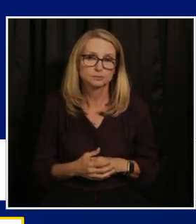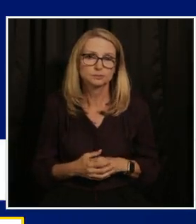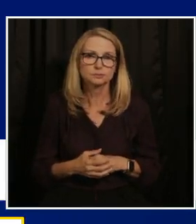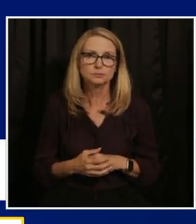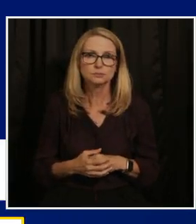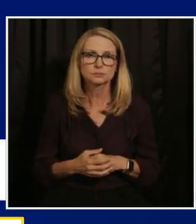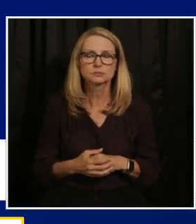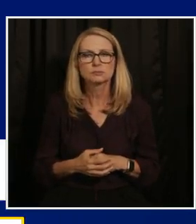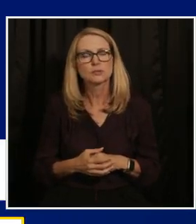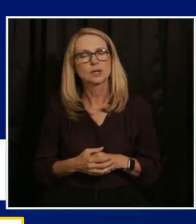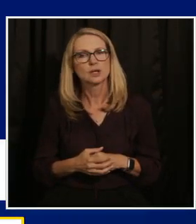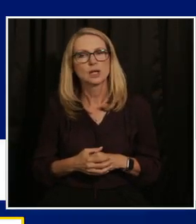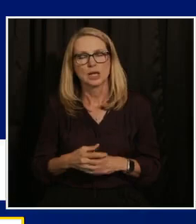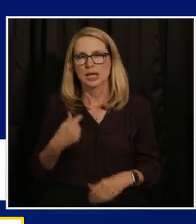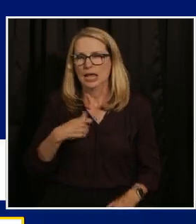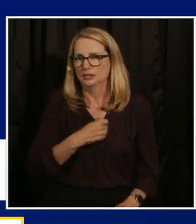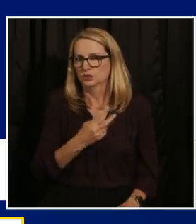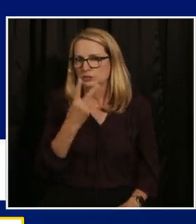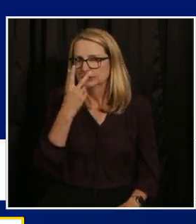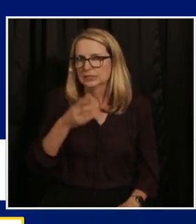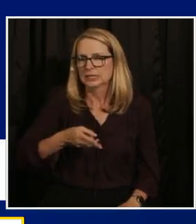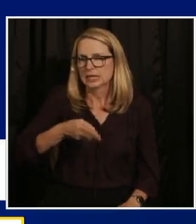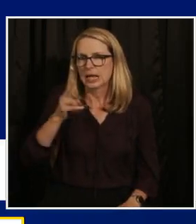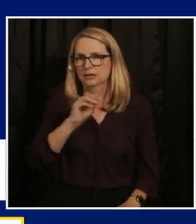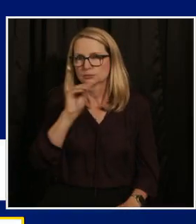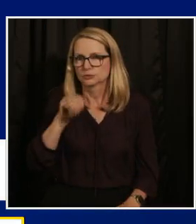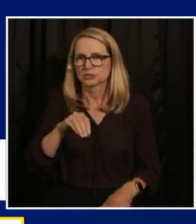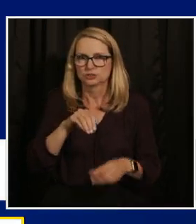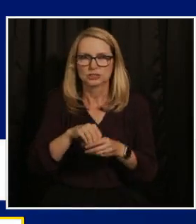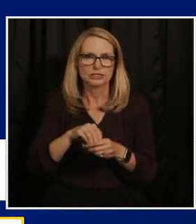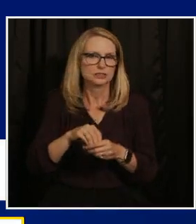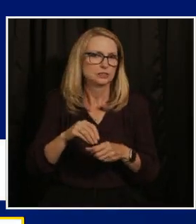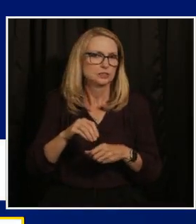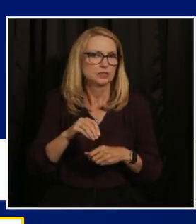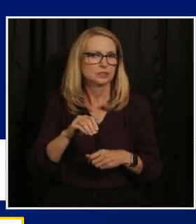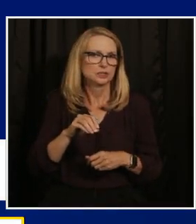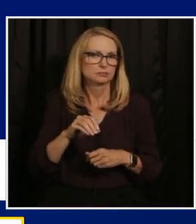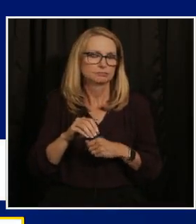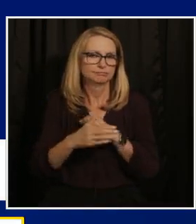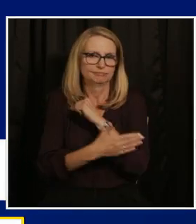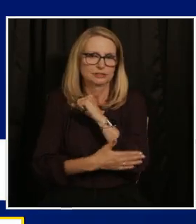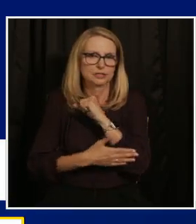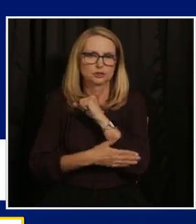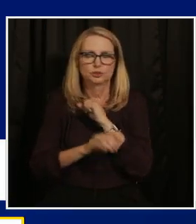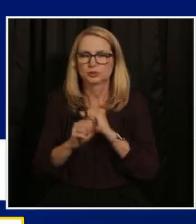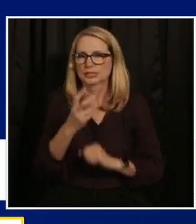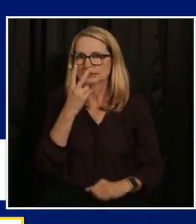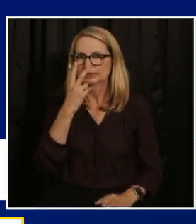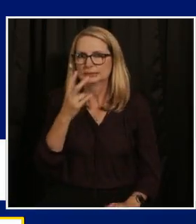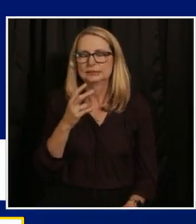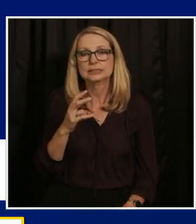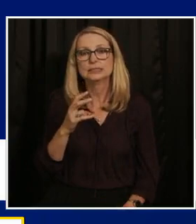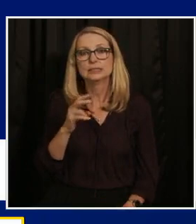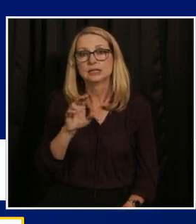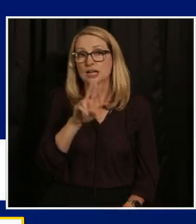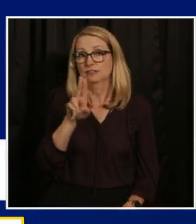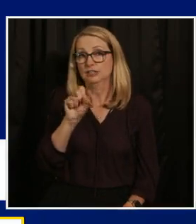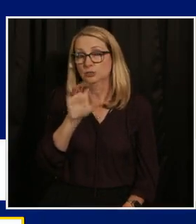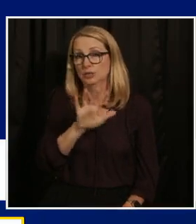regional where we're seeing the highest rates in the country right now so this is a map of the u.s that shows you that the the rates in the country are highest right now in the southeast part of